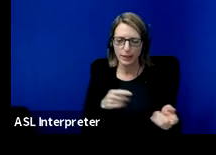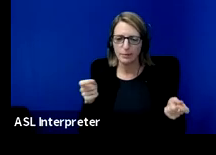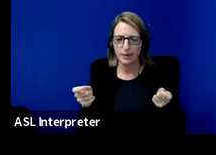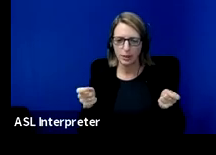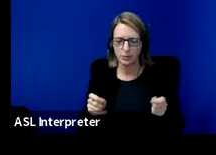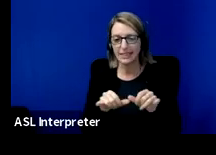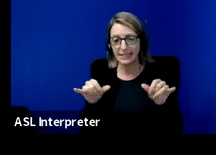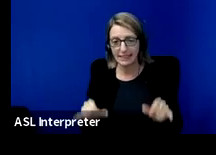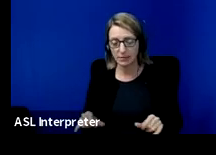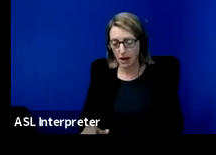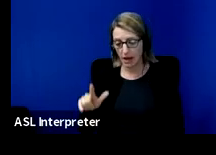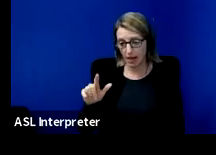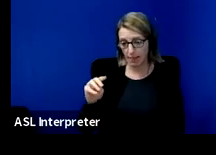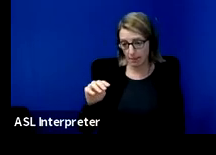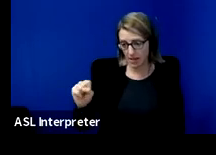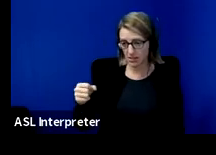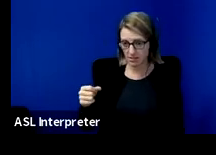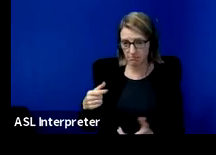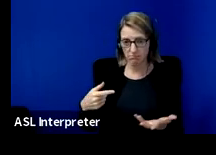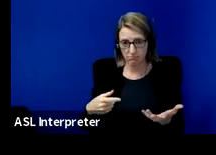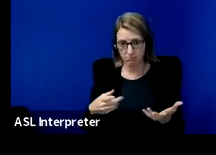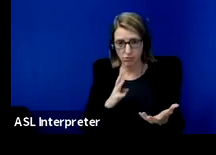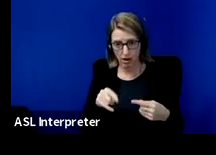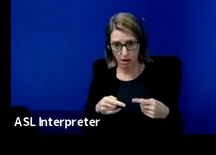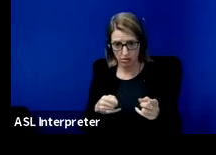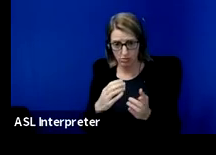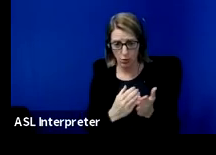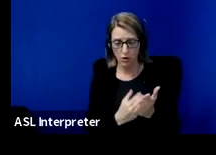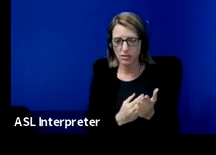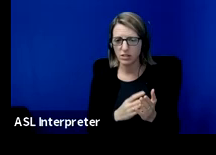ESD 112-- Kristina Wambold: So the LM s that we were referred to in this course is all going to be about campus.